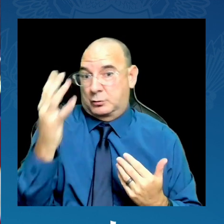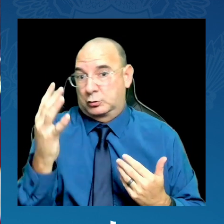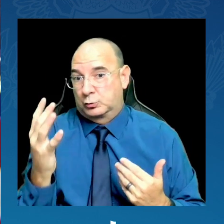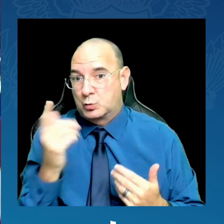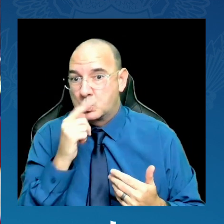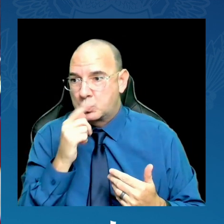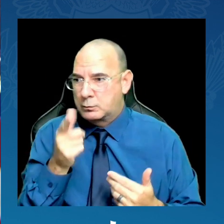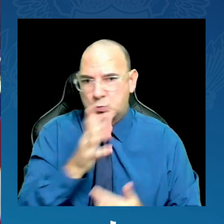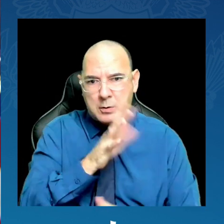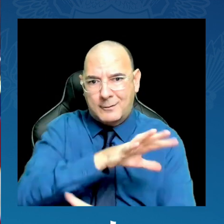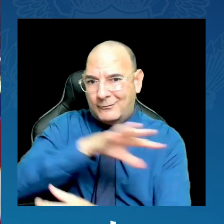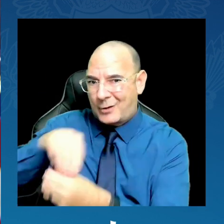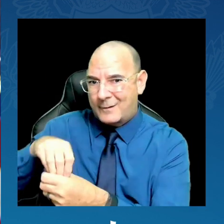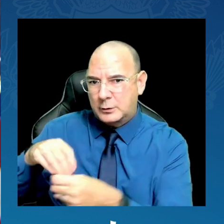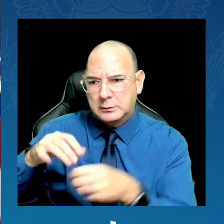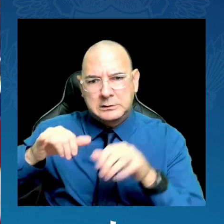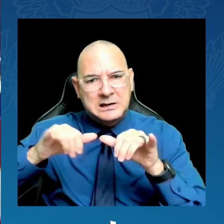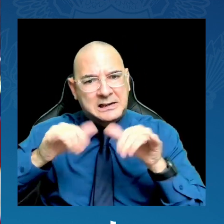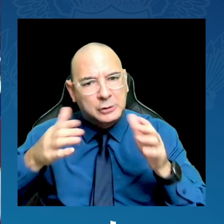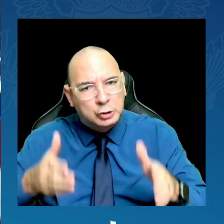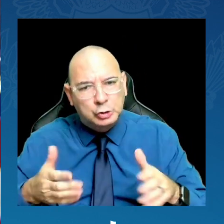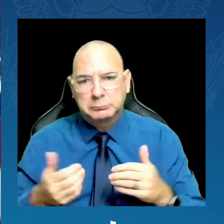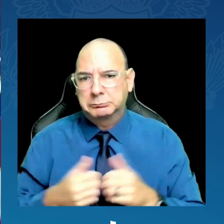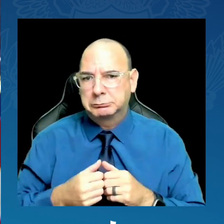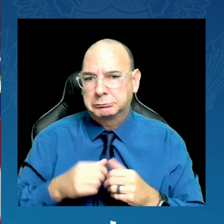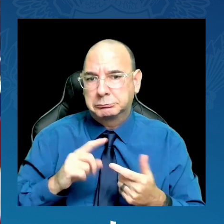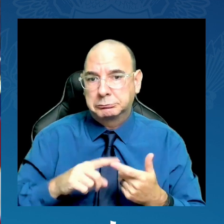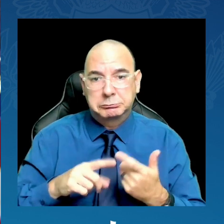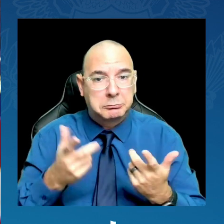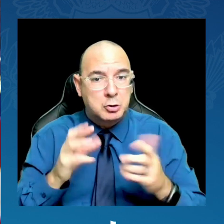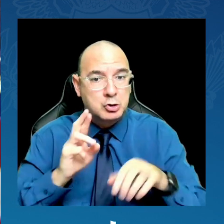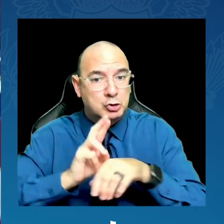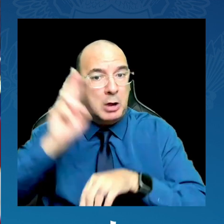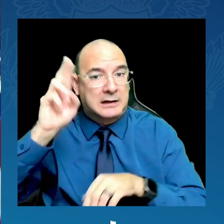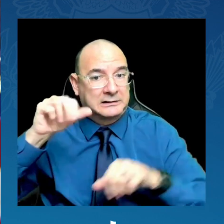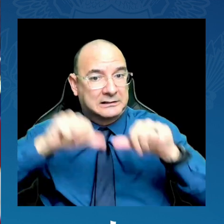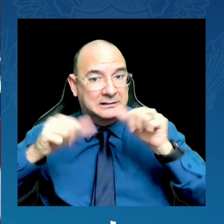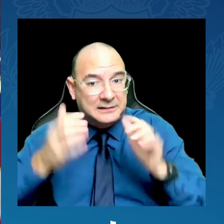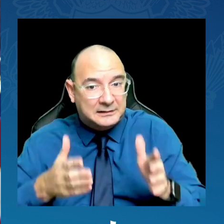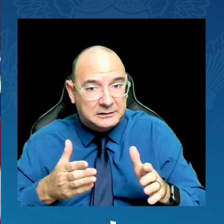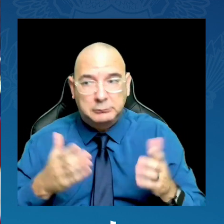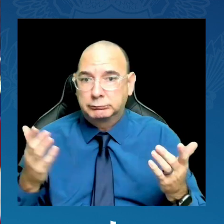literally, rocket scientists; astronauts; and programmers.